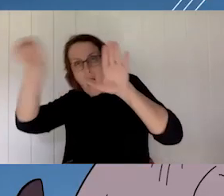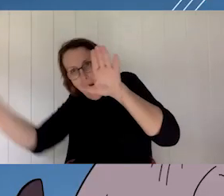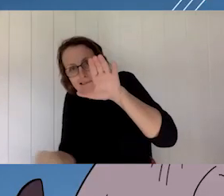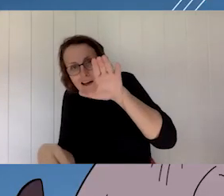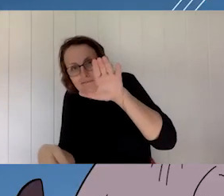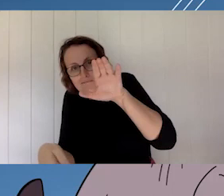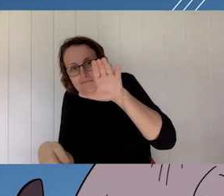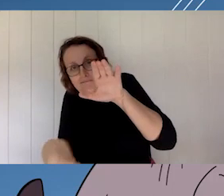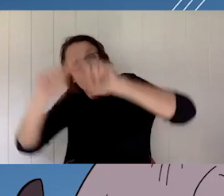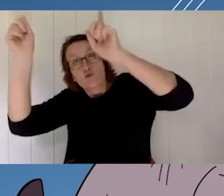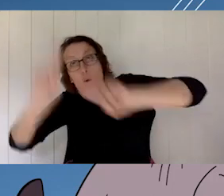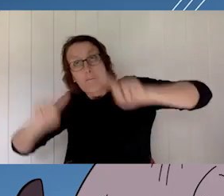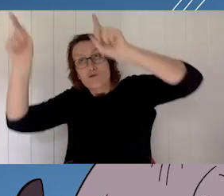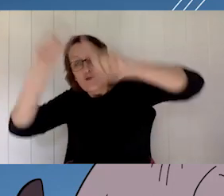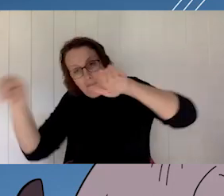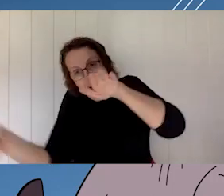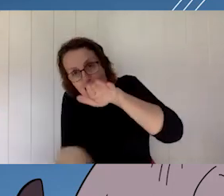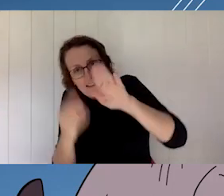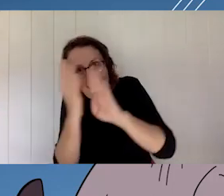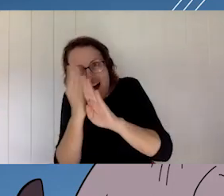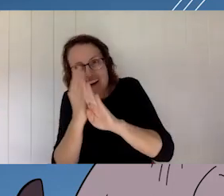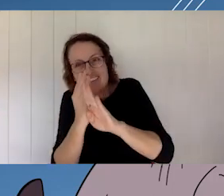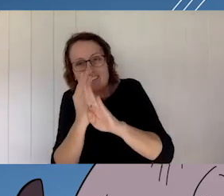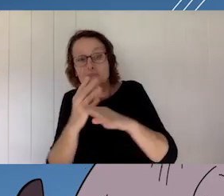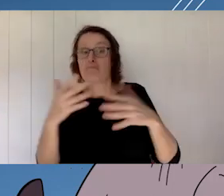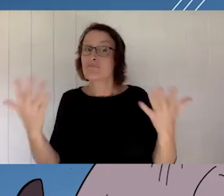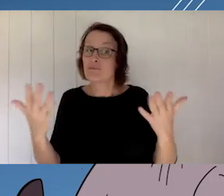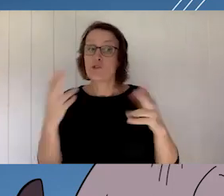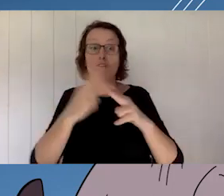storm. You see, in these times of crisis, we all have to find our own